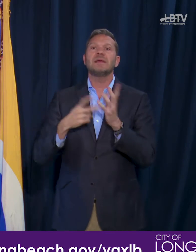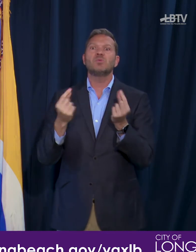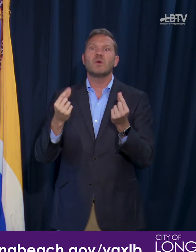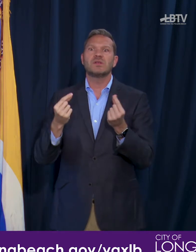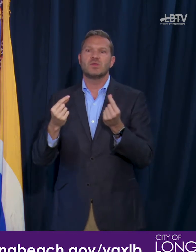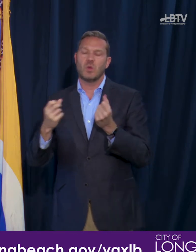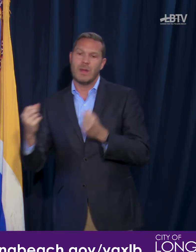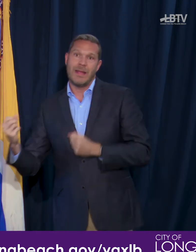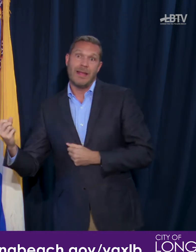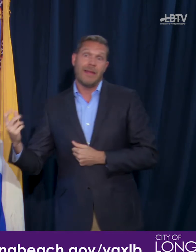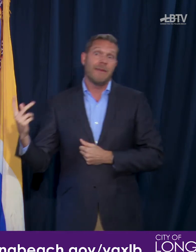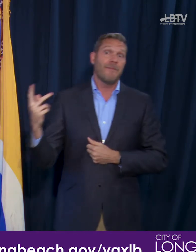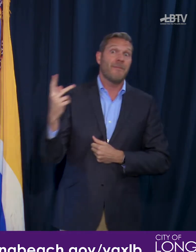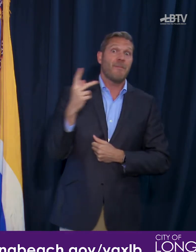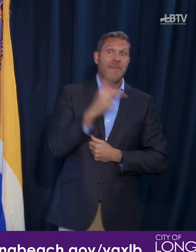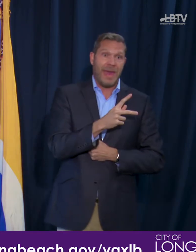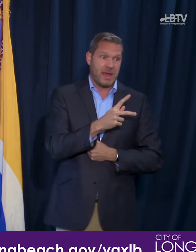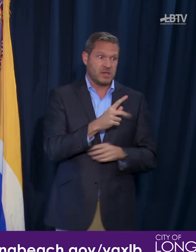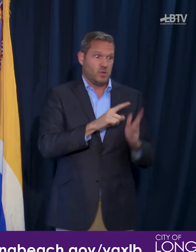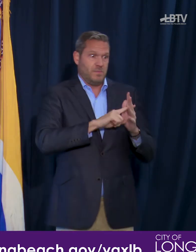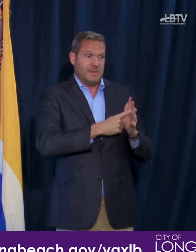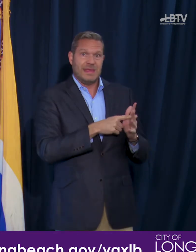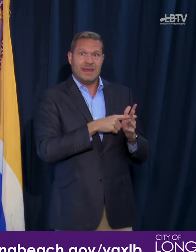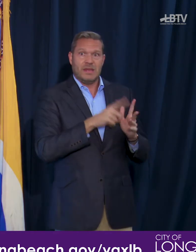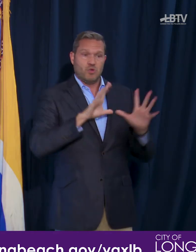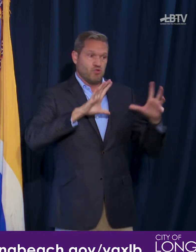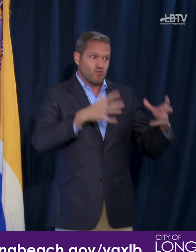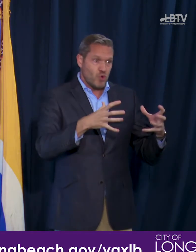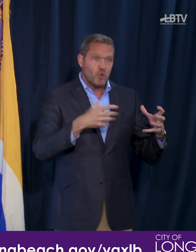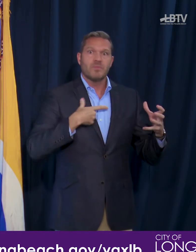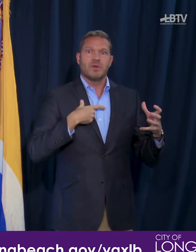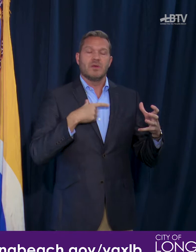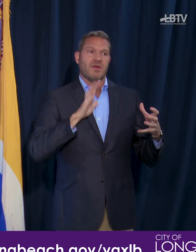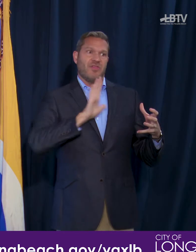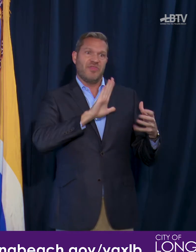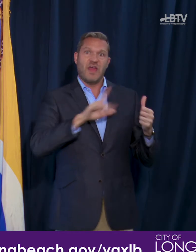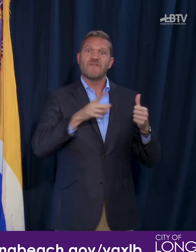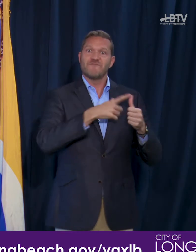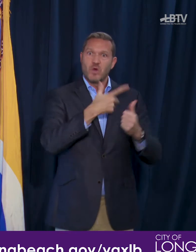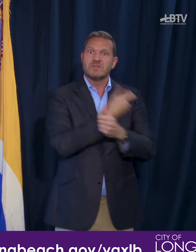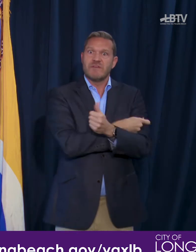back to second doses for all the folks that have received their first dose already.